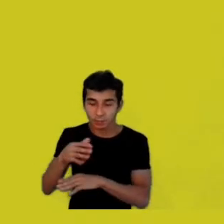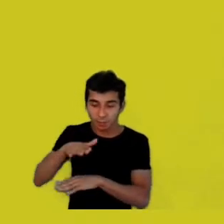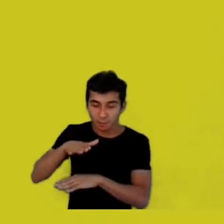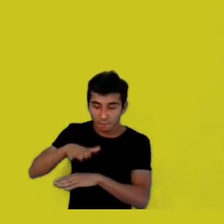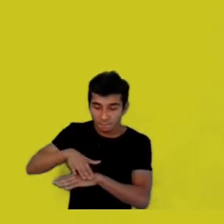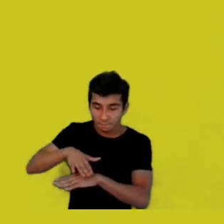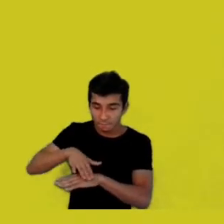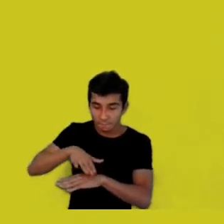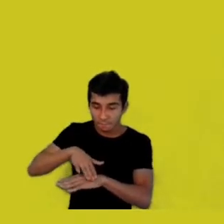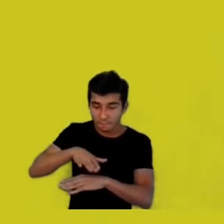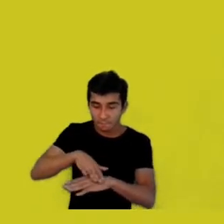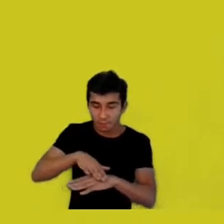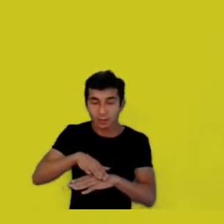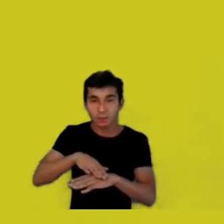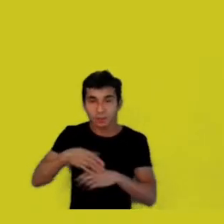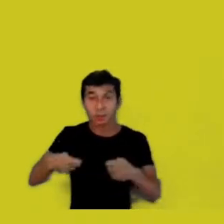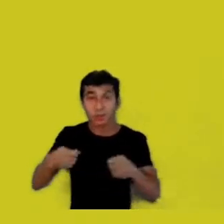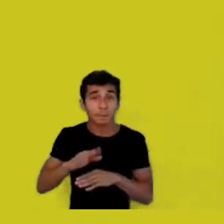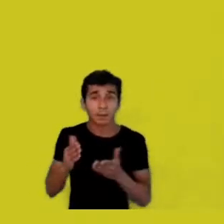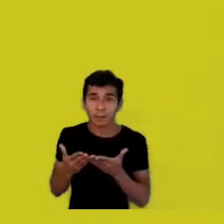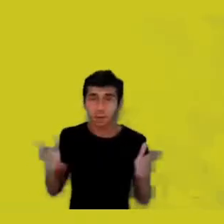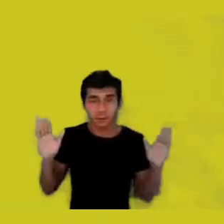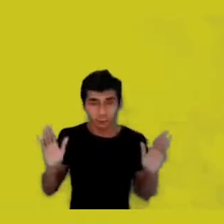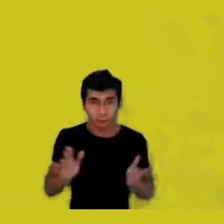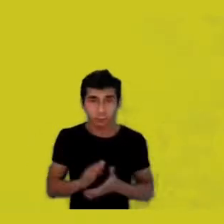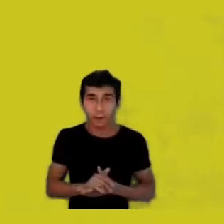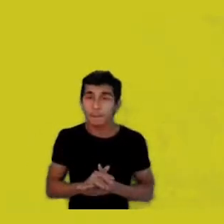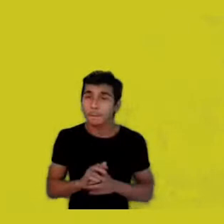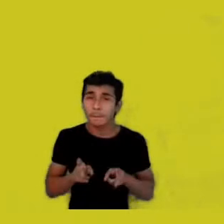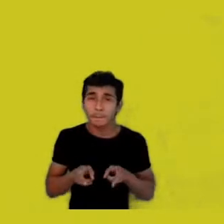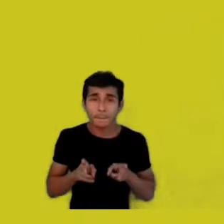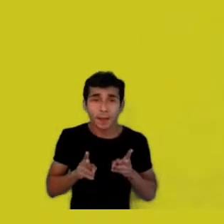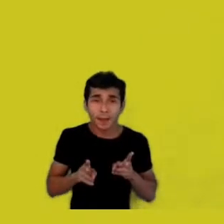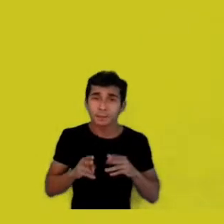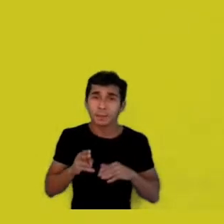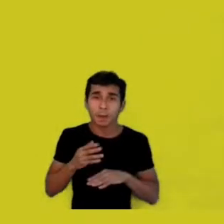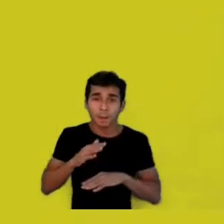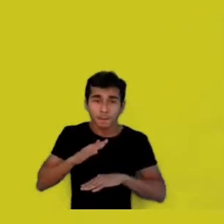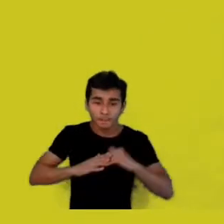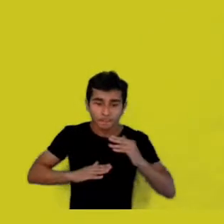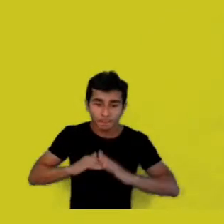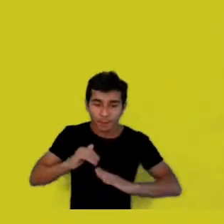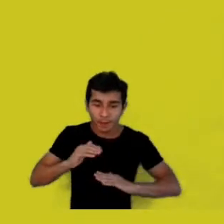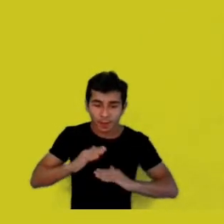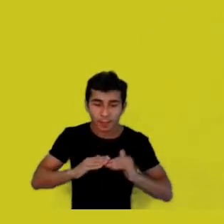even within Euro-Western hegemonic practices,